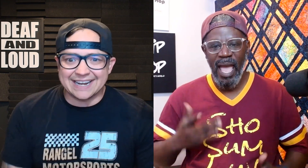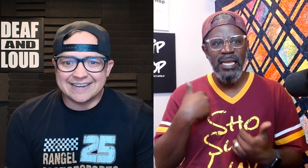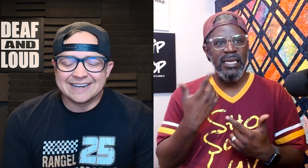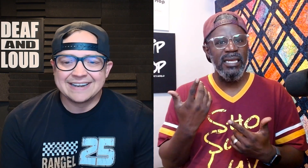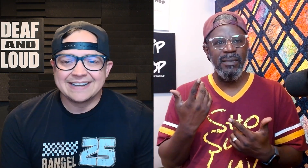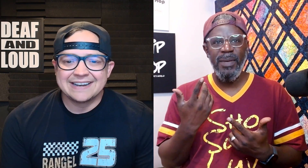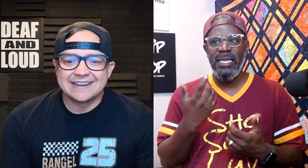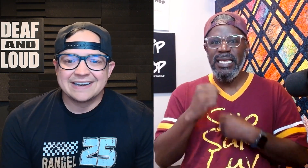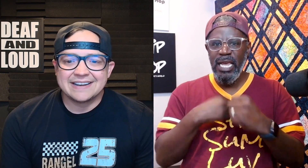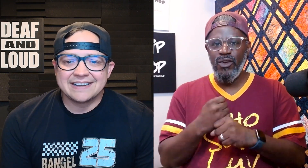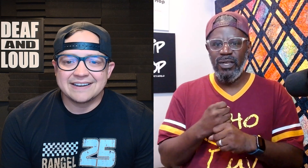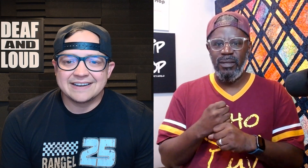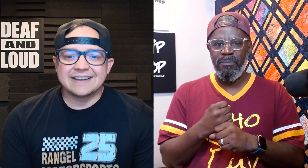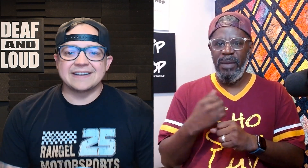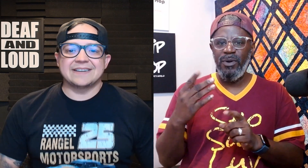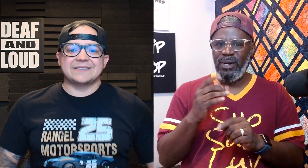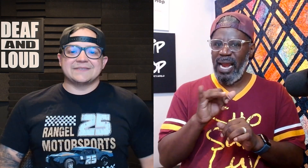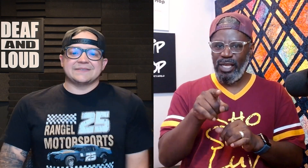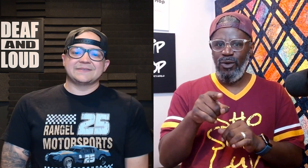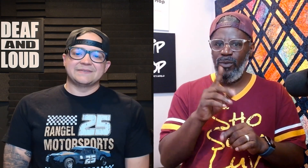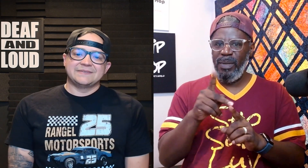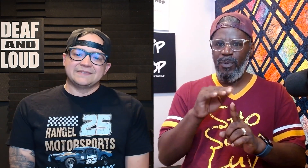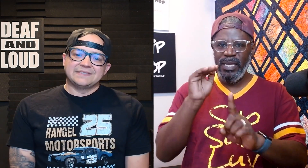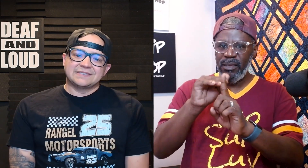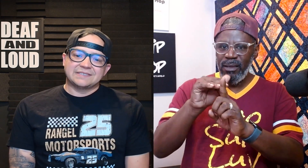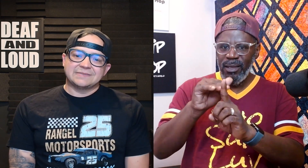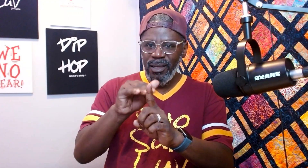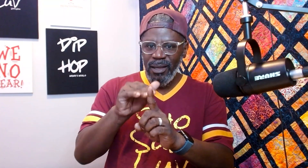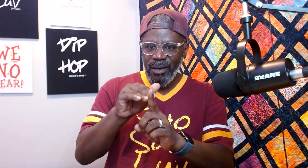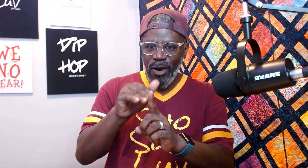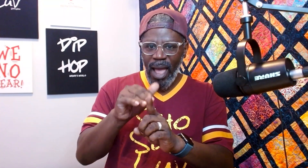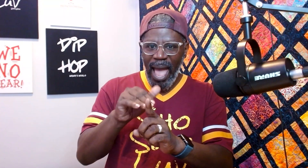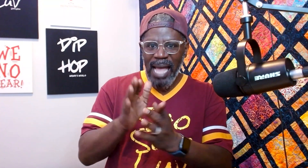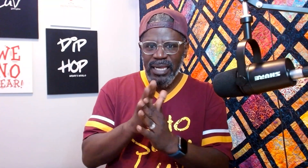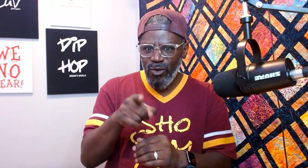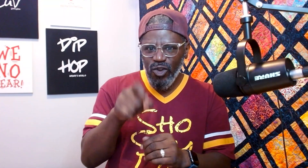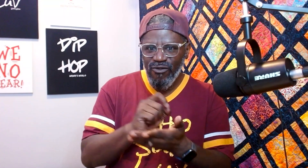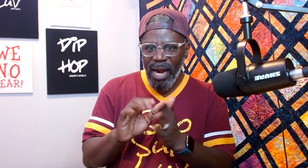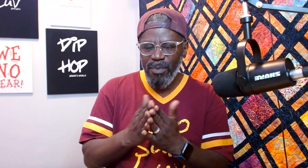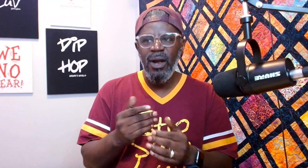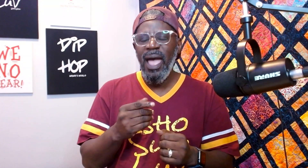Yeah, it's been years. People like you. People have been asking and saying, "You should write a book."